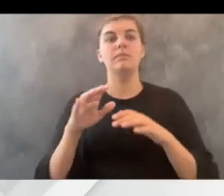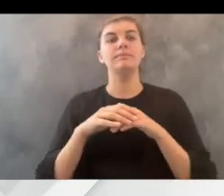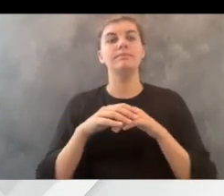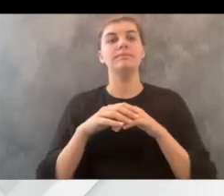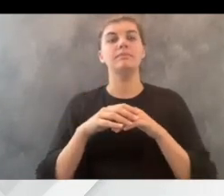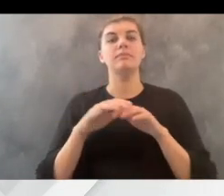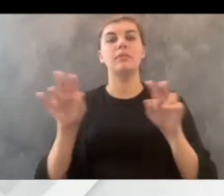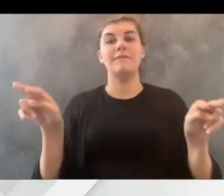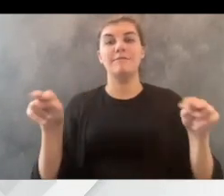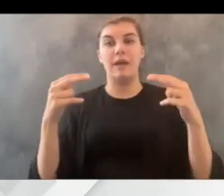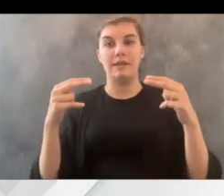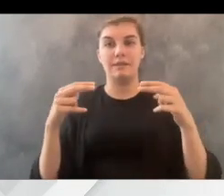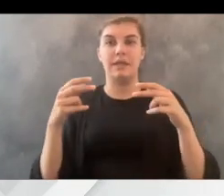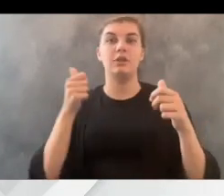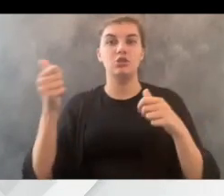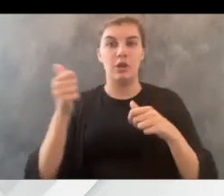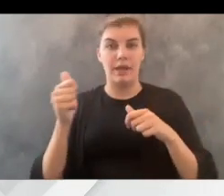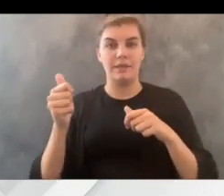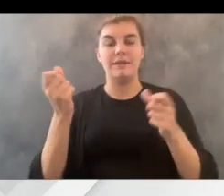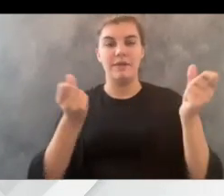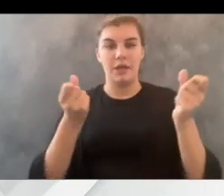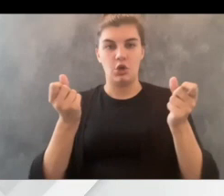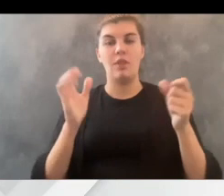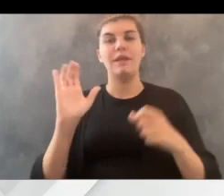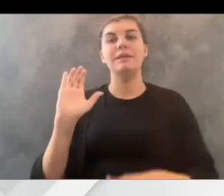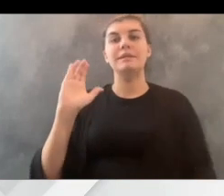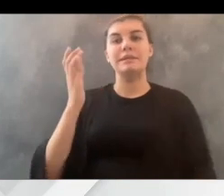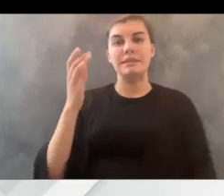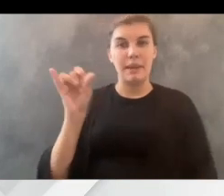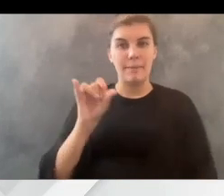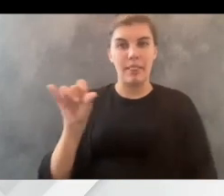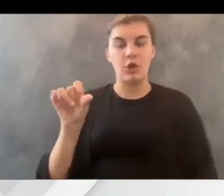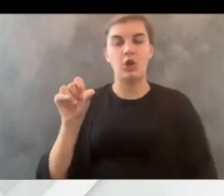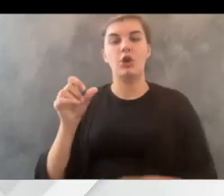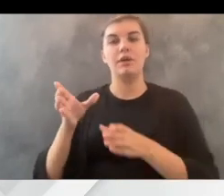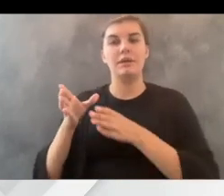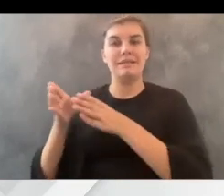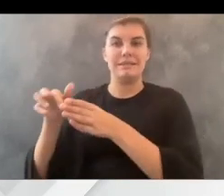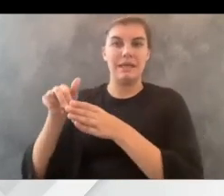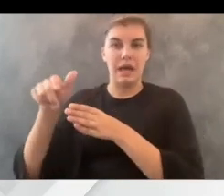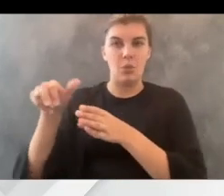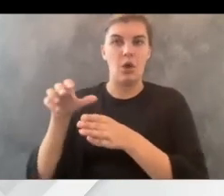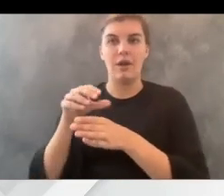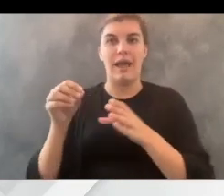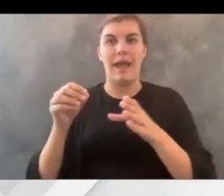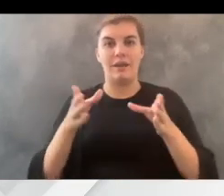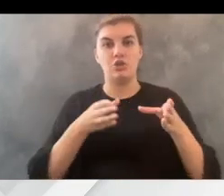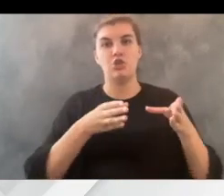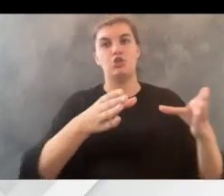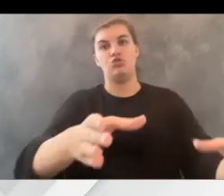the transit vehicles. Similarly, at sidewalk and street level rail boarding and alighting areas.